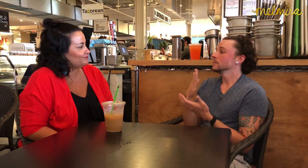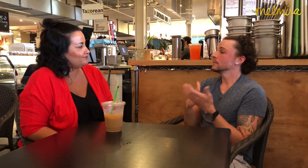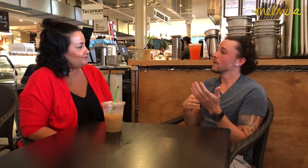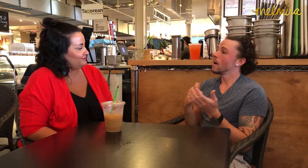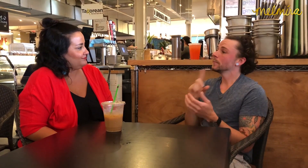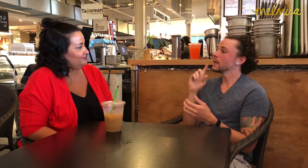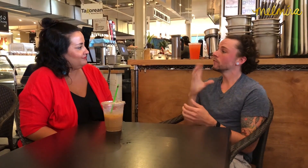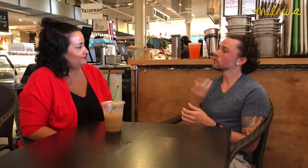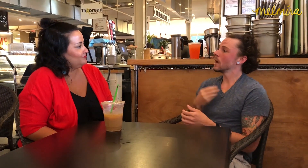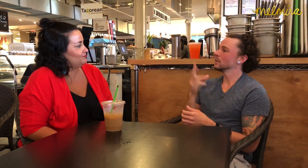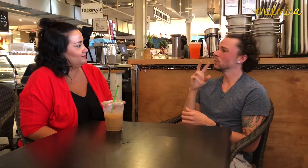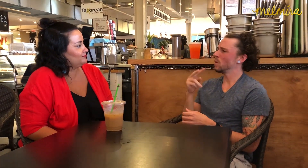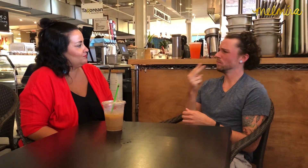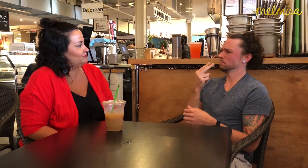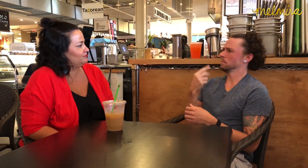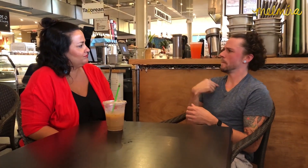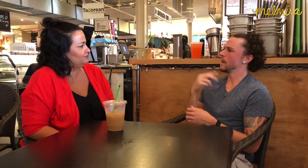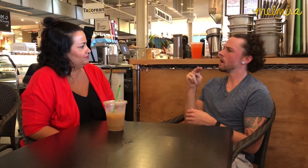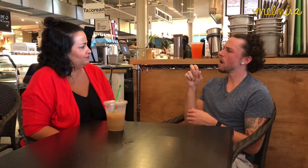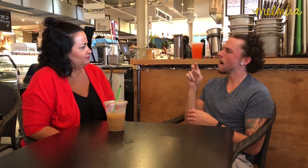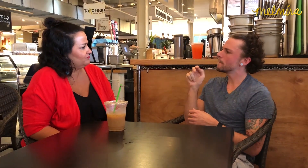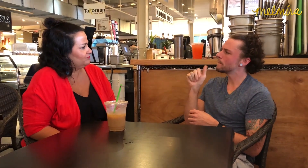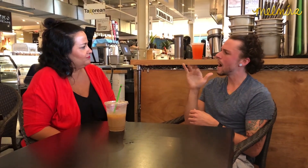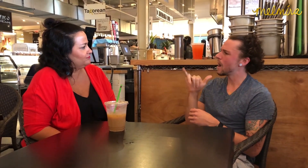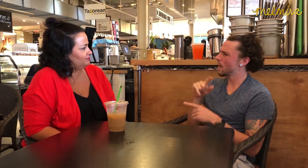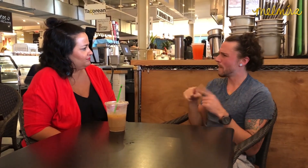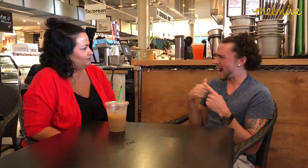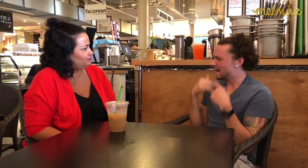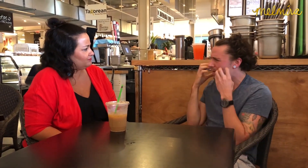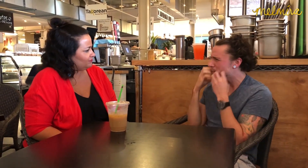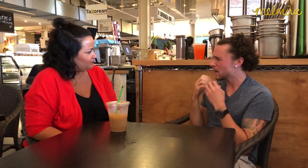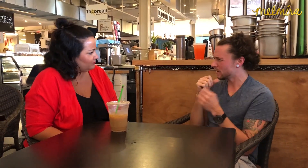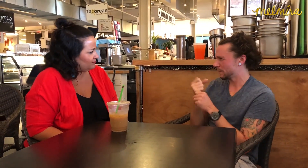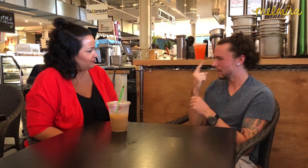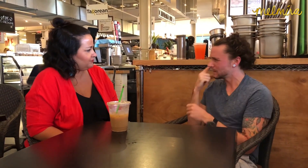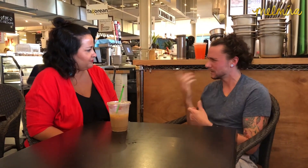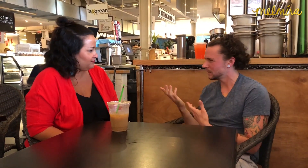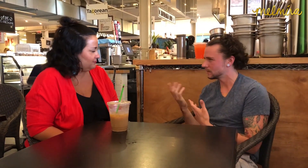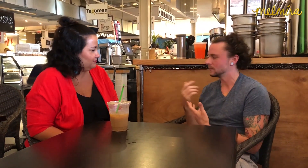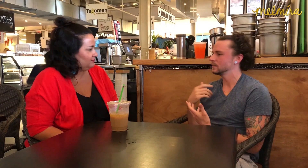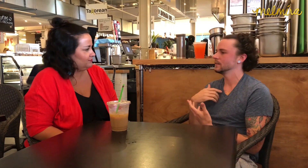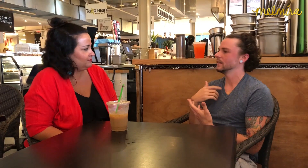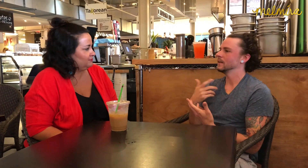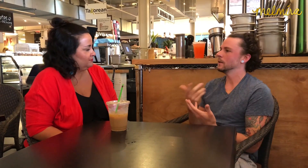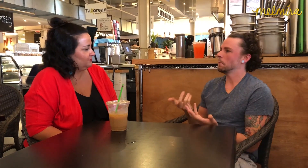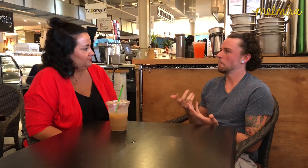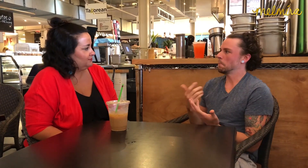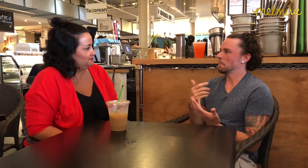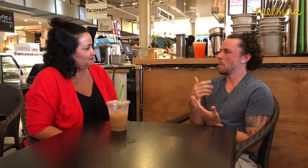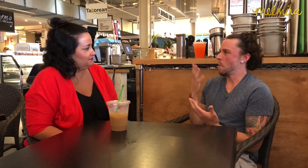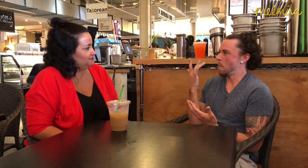Some deaf trans will look at me funny because I'm non-binary yet I have a beard.